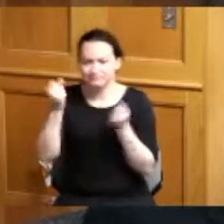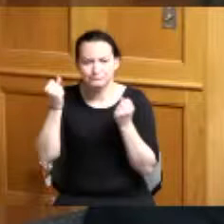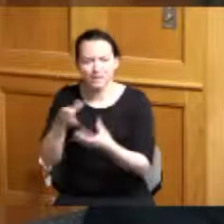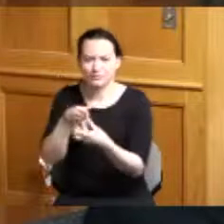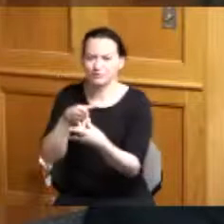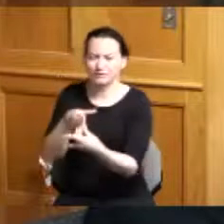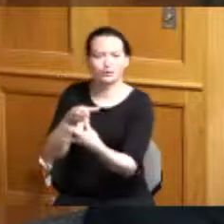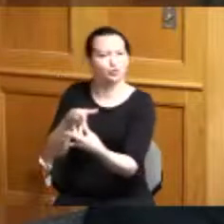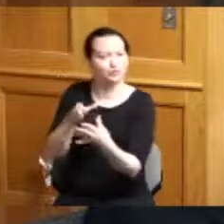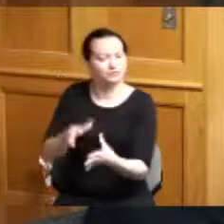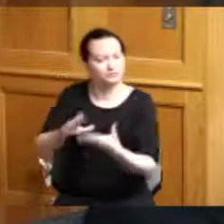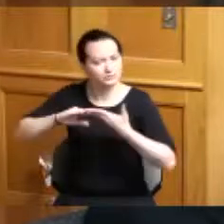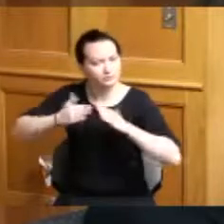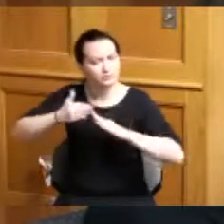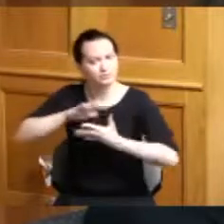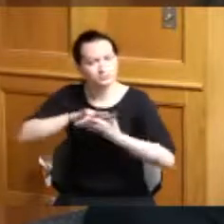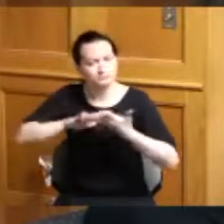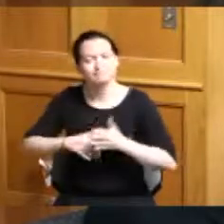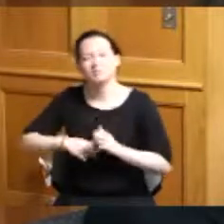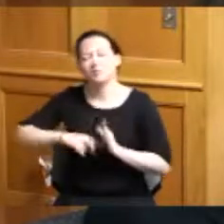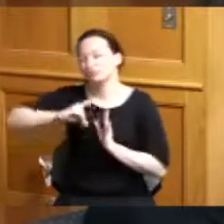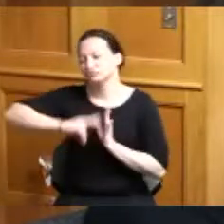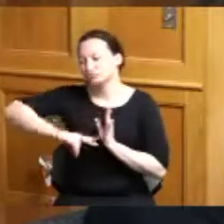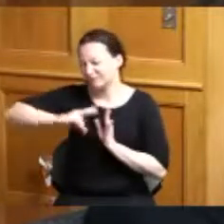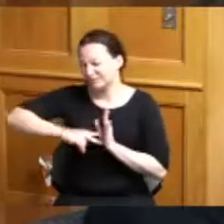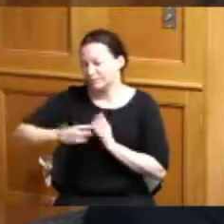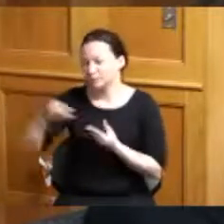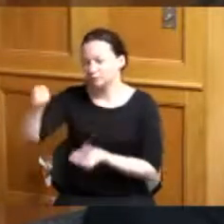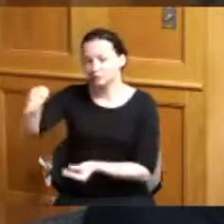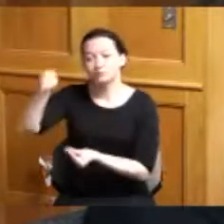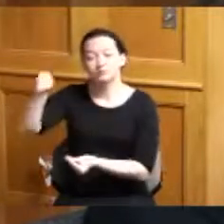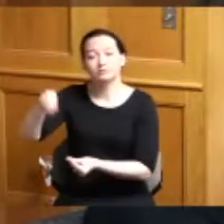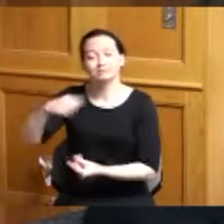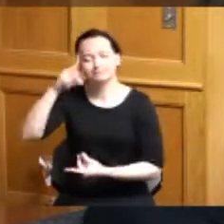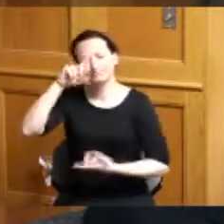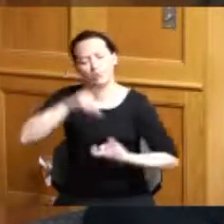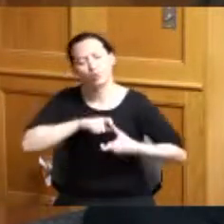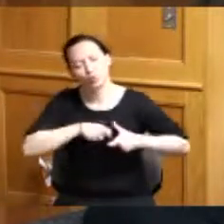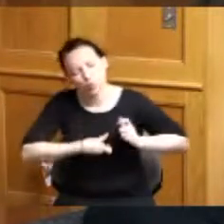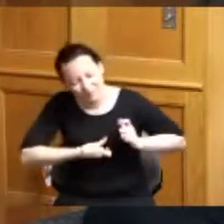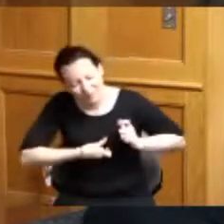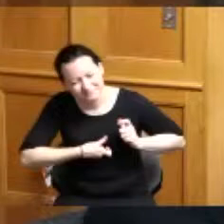in this community so I'm going to read through it's a resolution of condolence and thank you